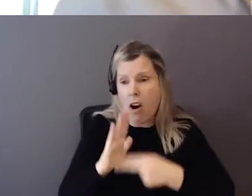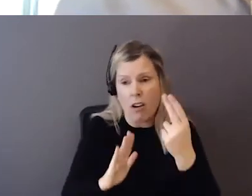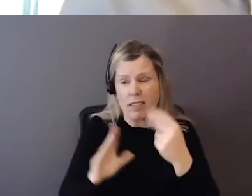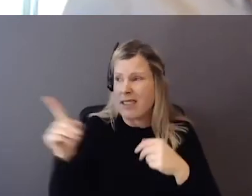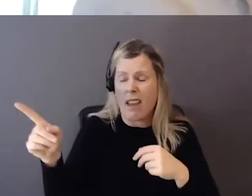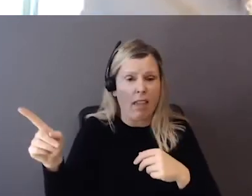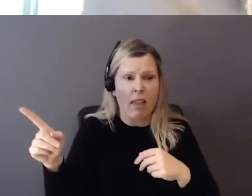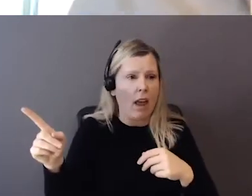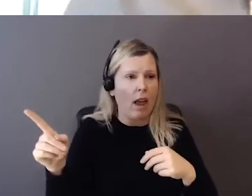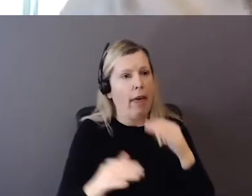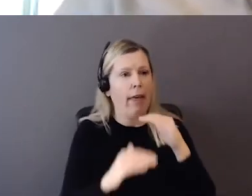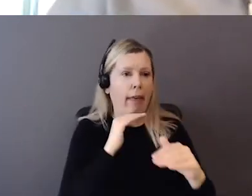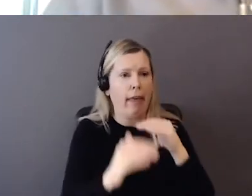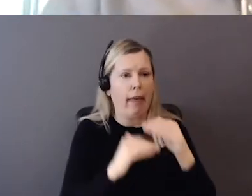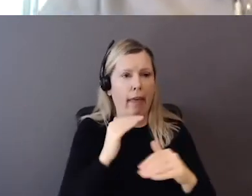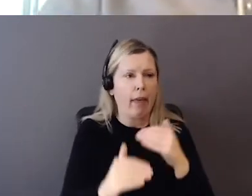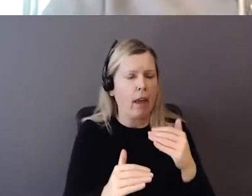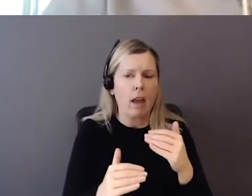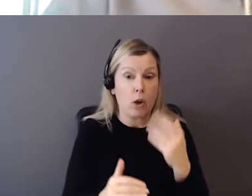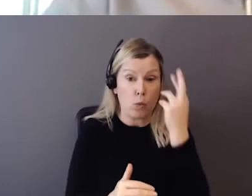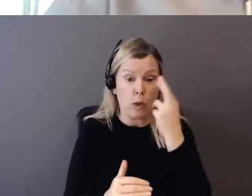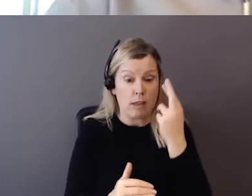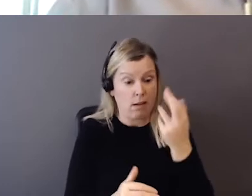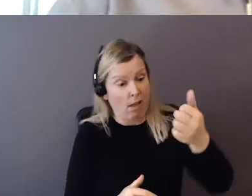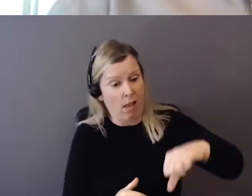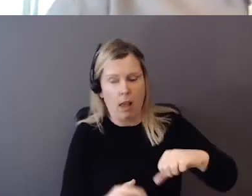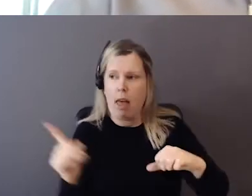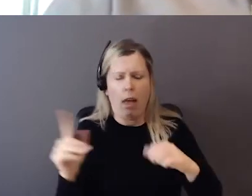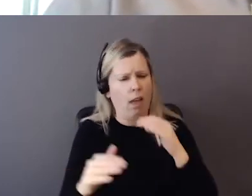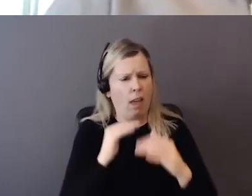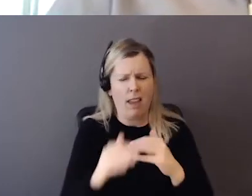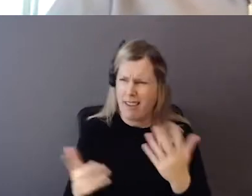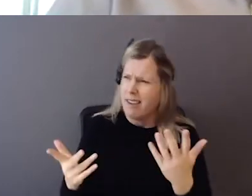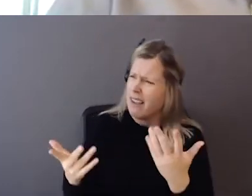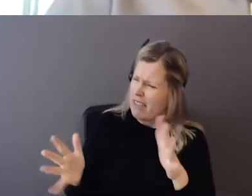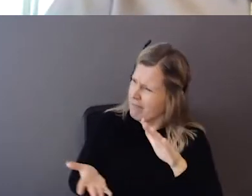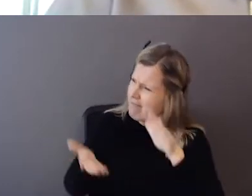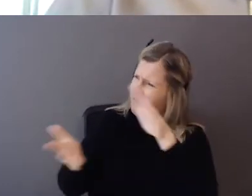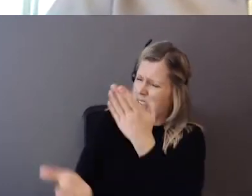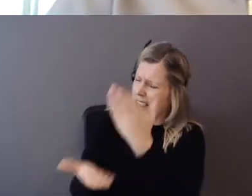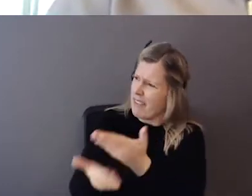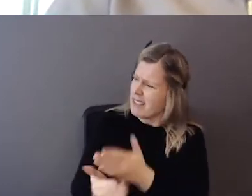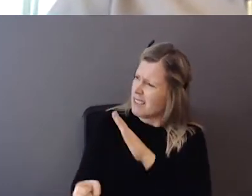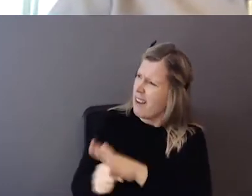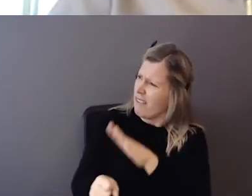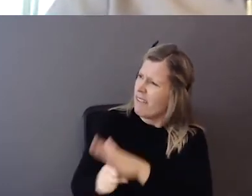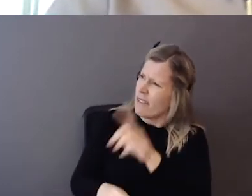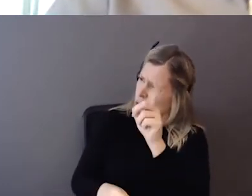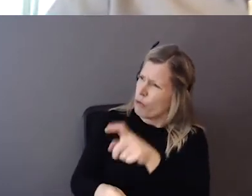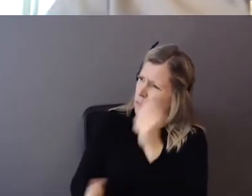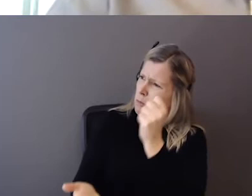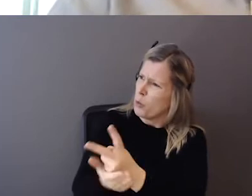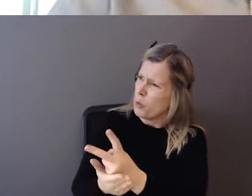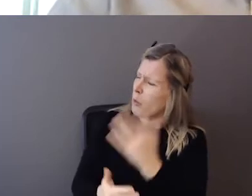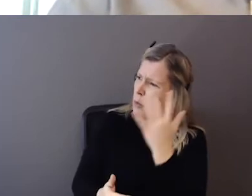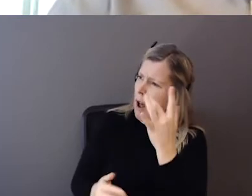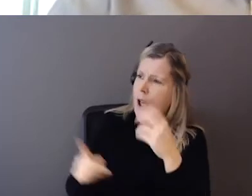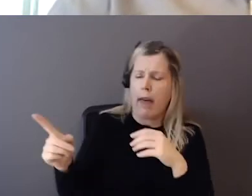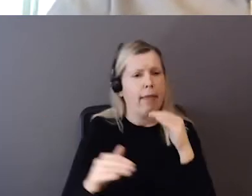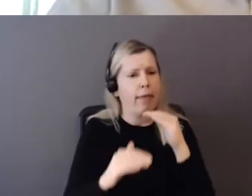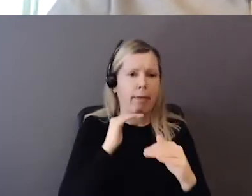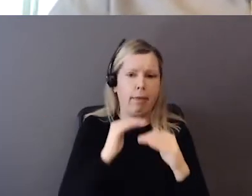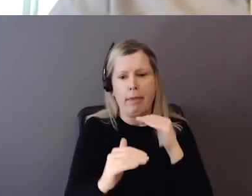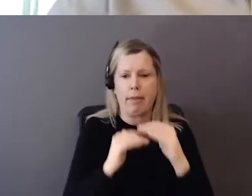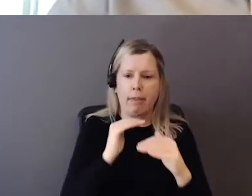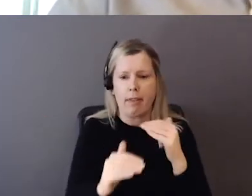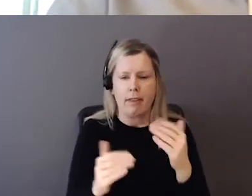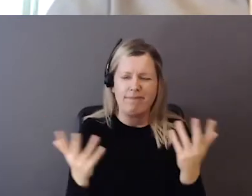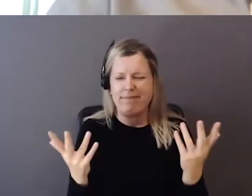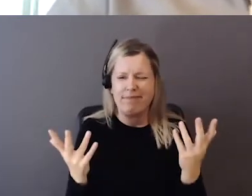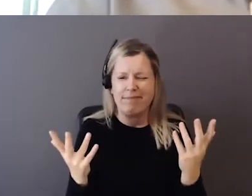as far as disapproving because they had sufficient evidence of a condition from my previous time off.